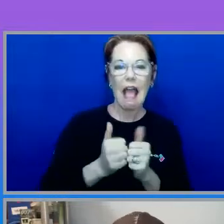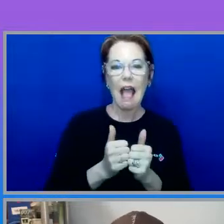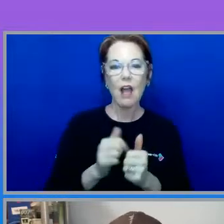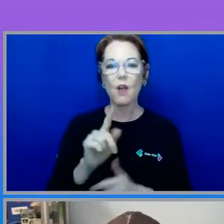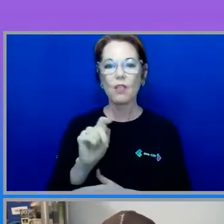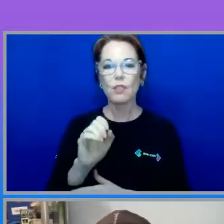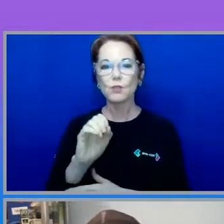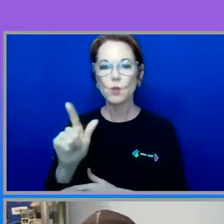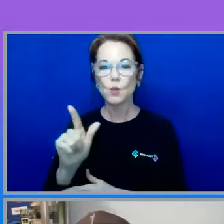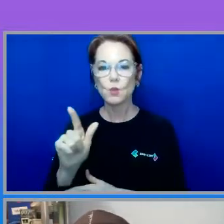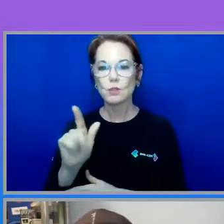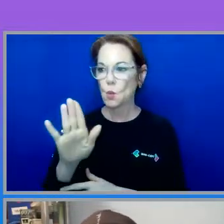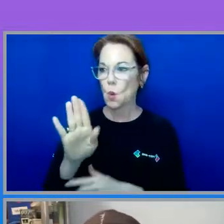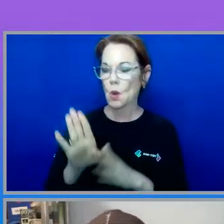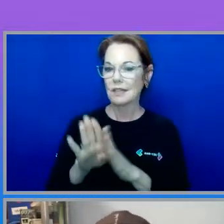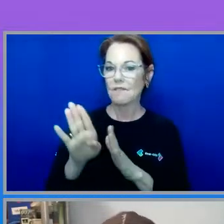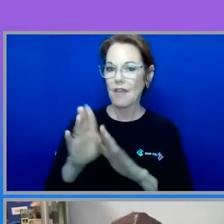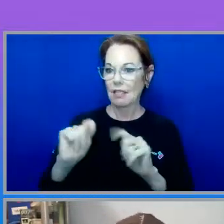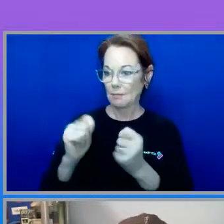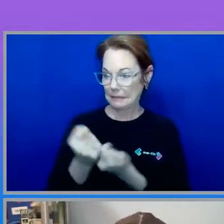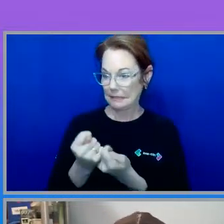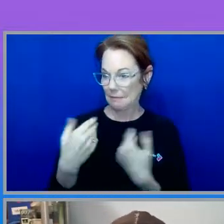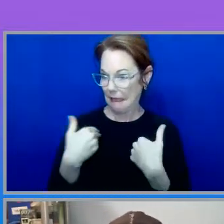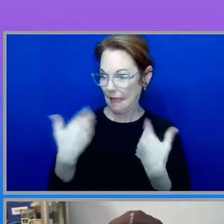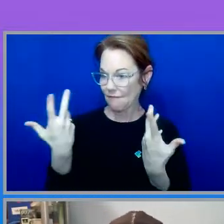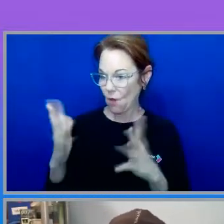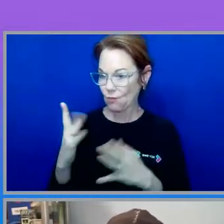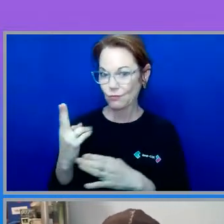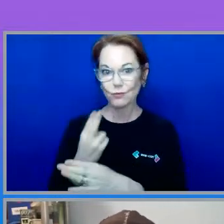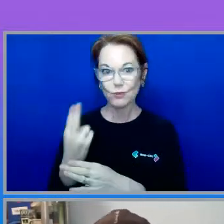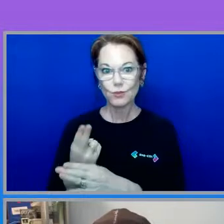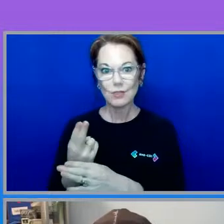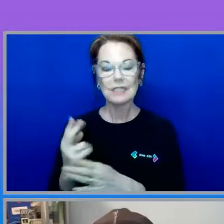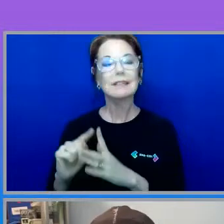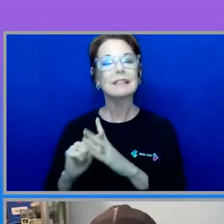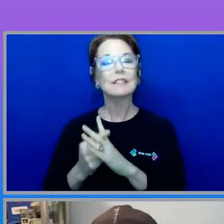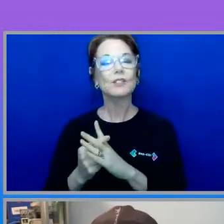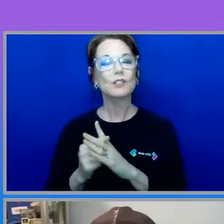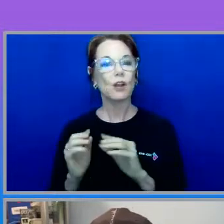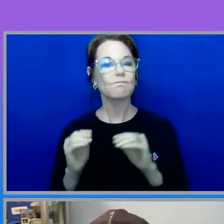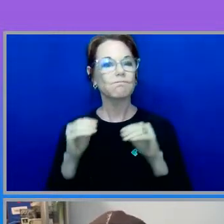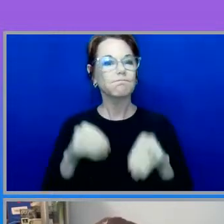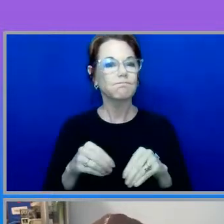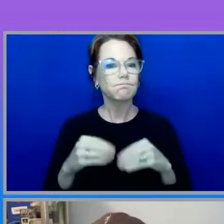tools that your development team are already using and start to